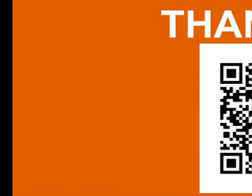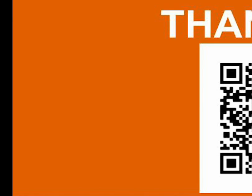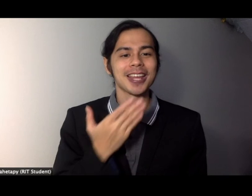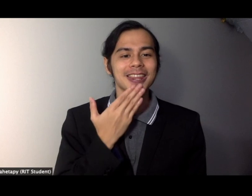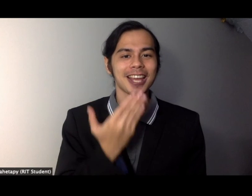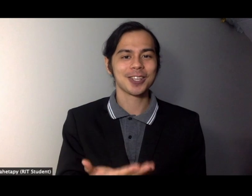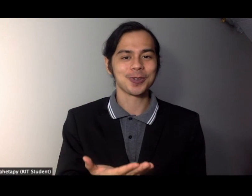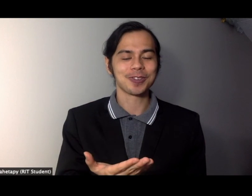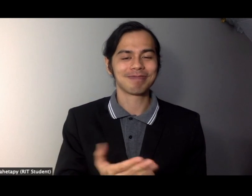Thank you.